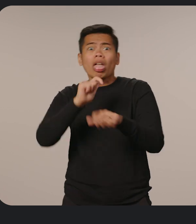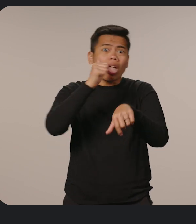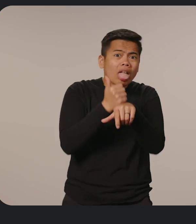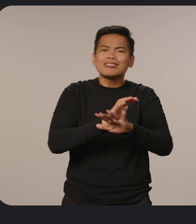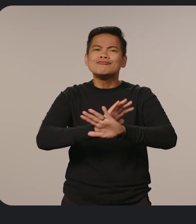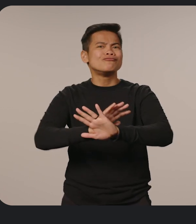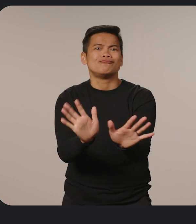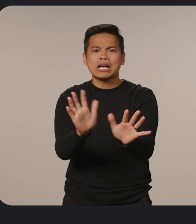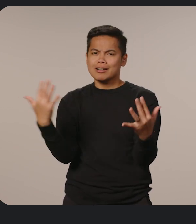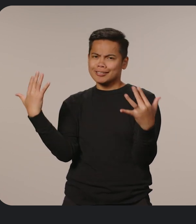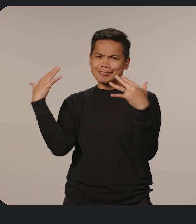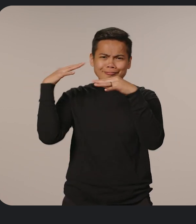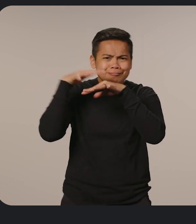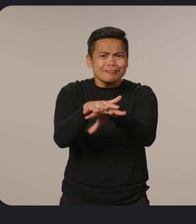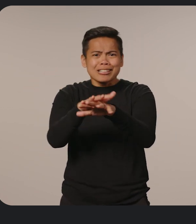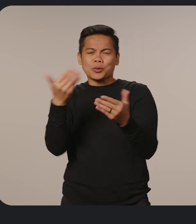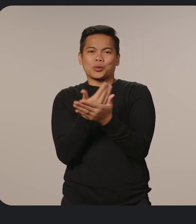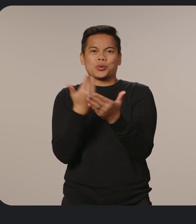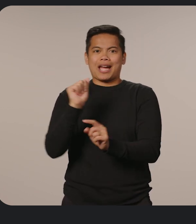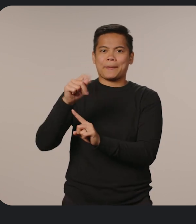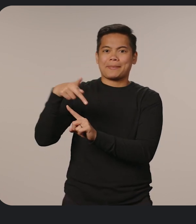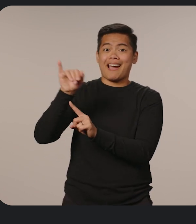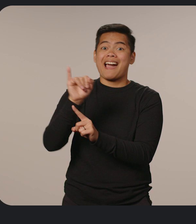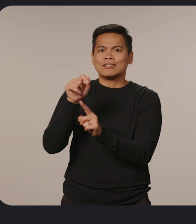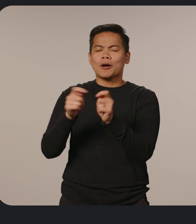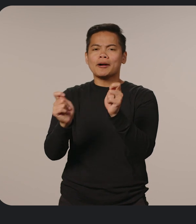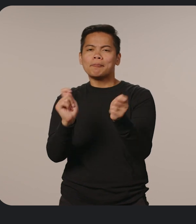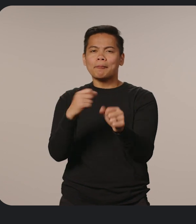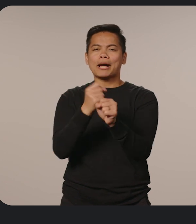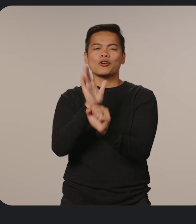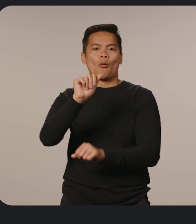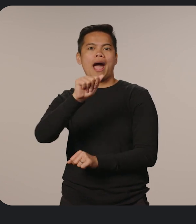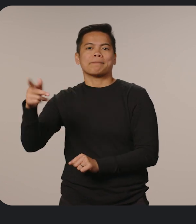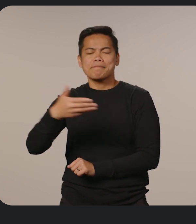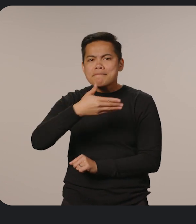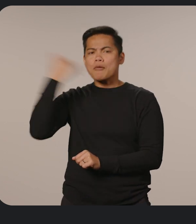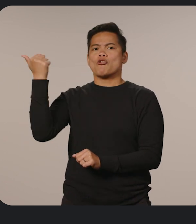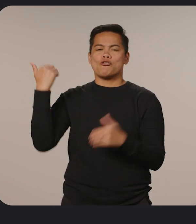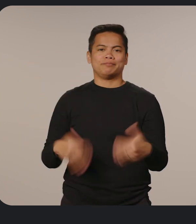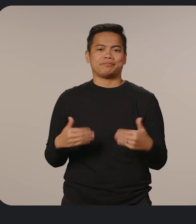setting up your infrastructure or managing servers you don't need to learn